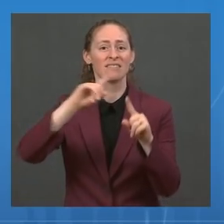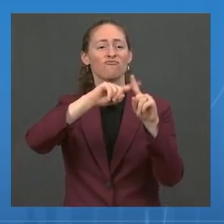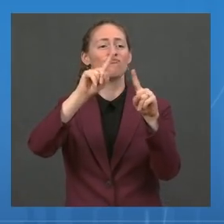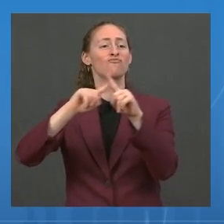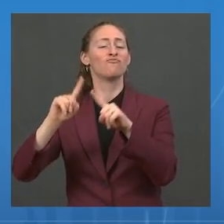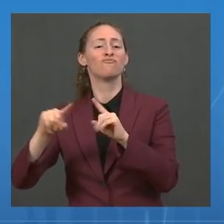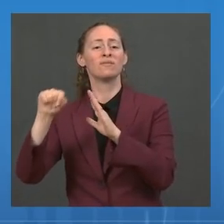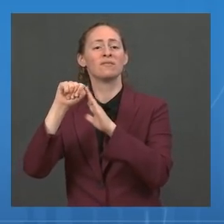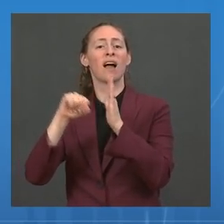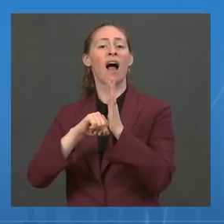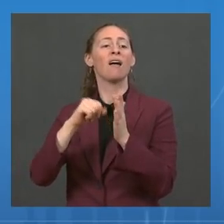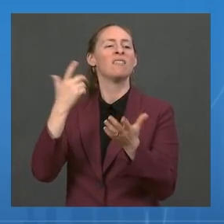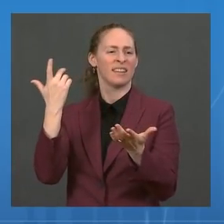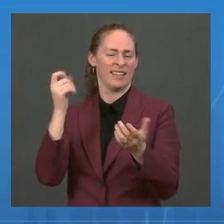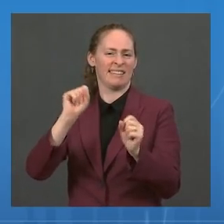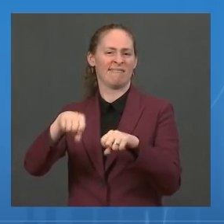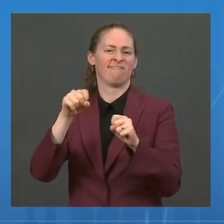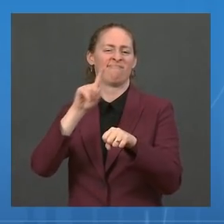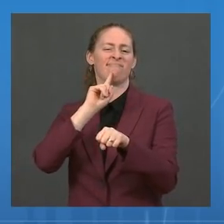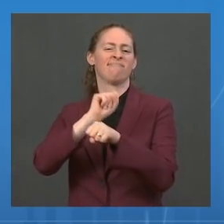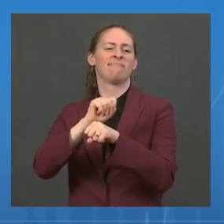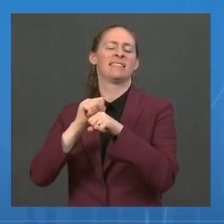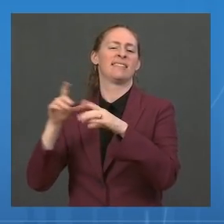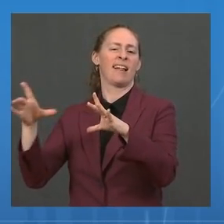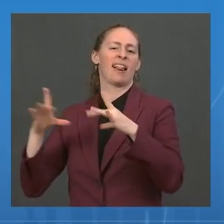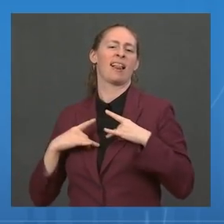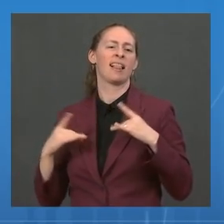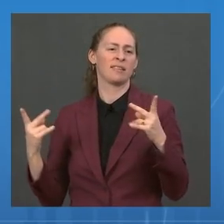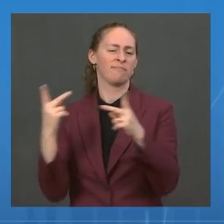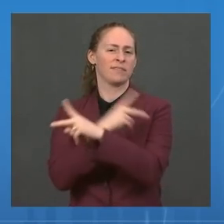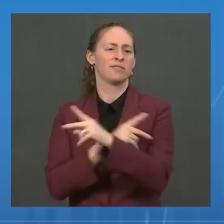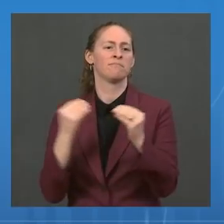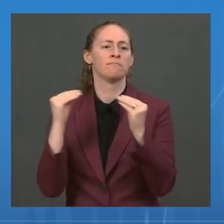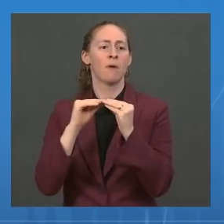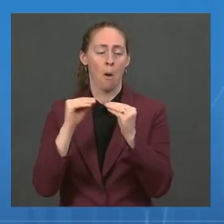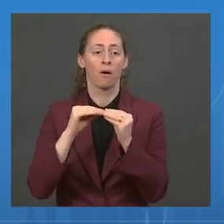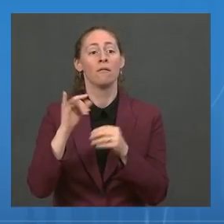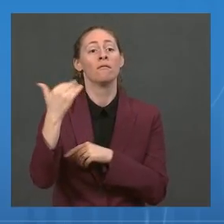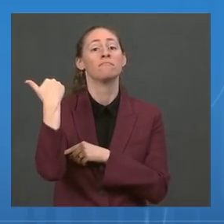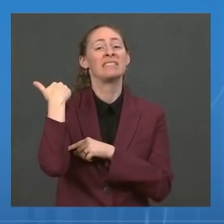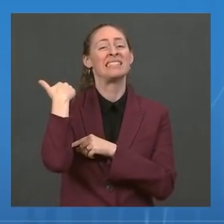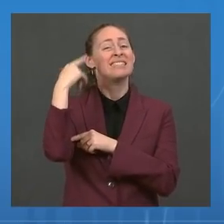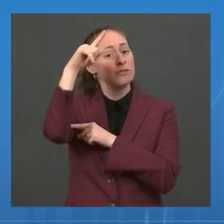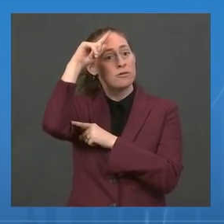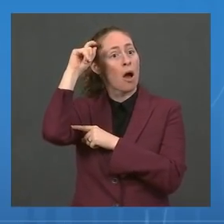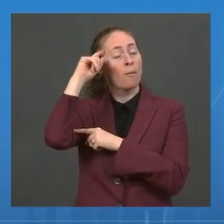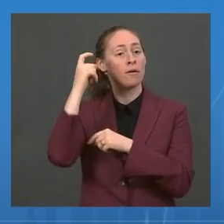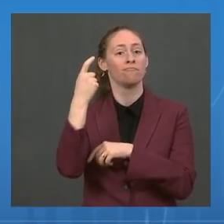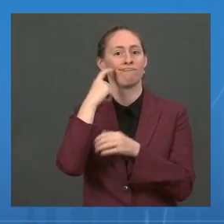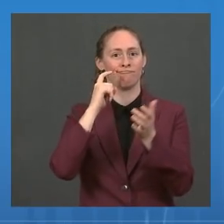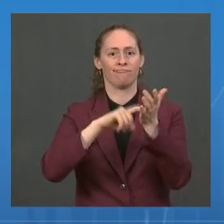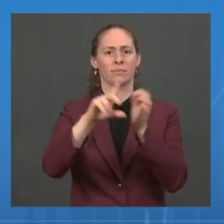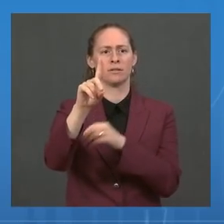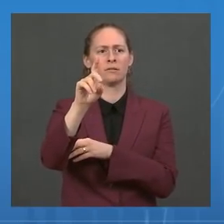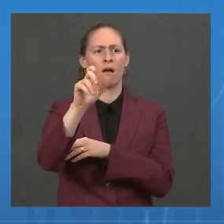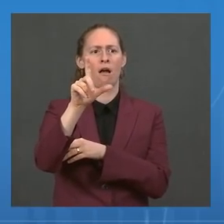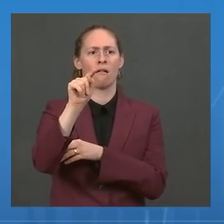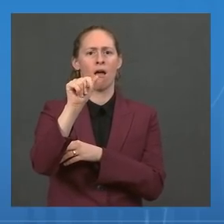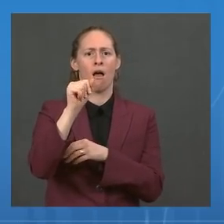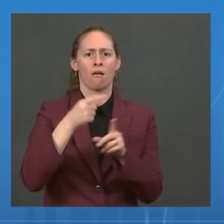At the peak of the summer Delta surge, the low vaccine coverage states had a case rate that was over twice the rate seen in medium